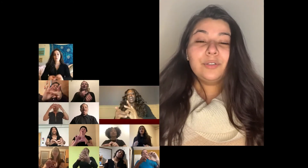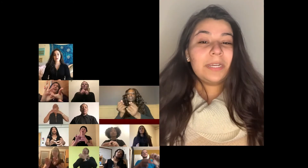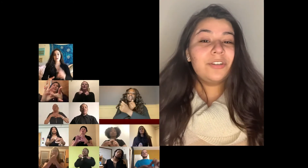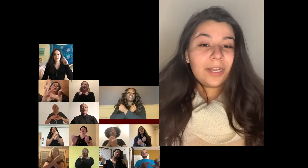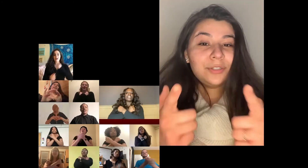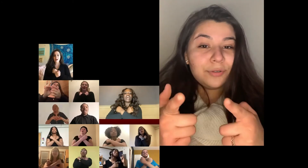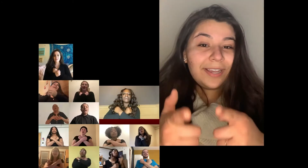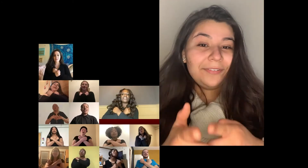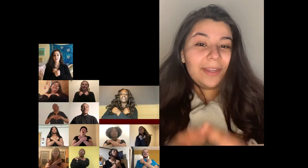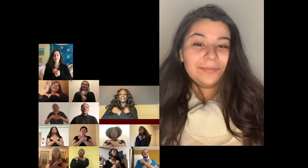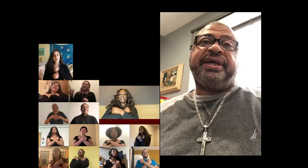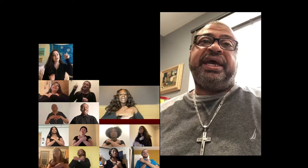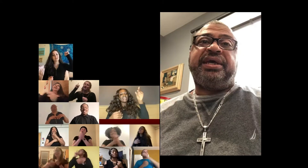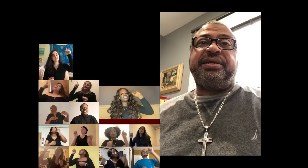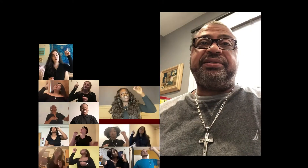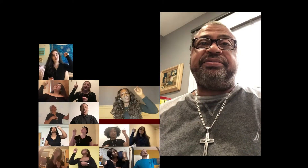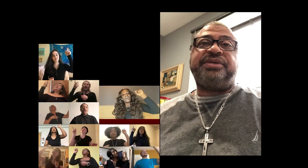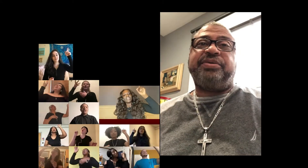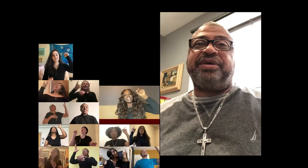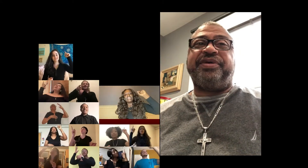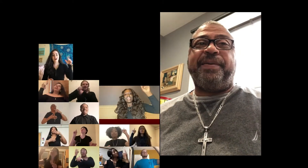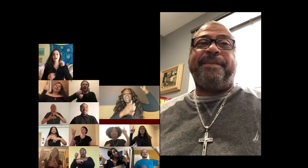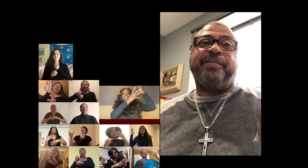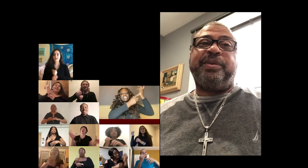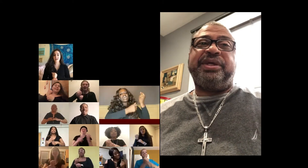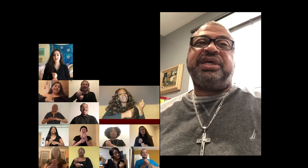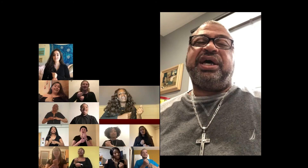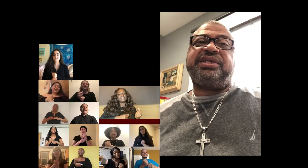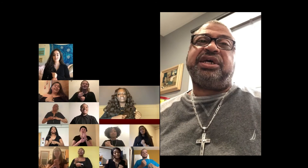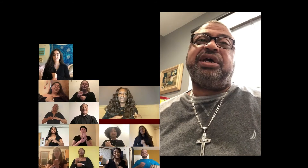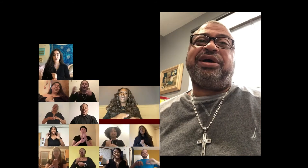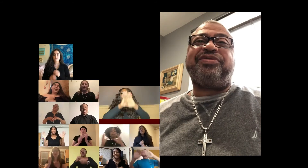So make sure not to lose faith. Hey, don't give up. God is a God of hope.